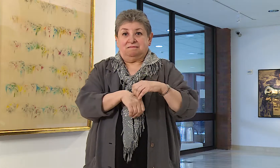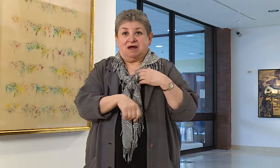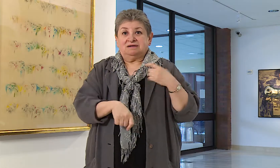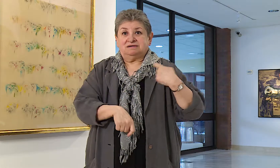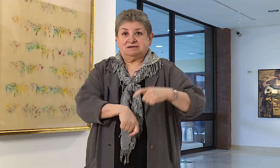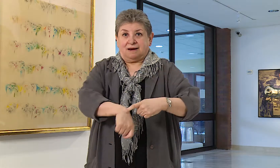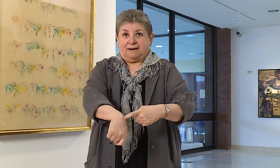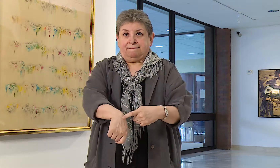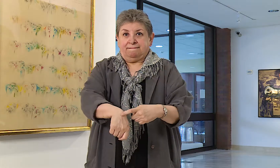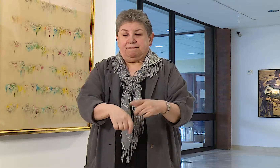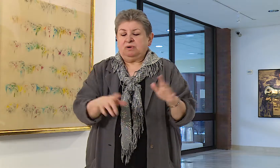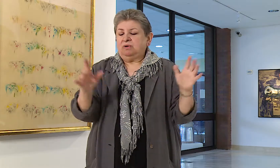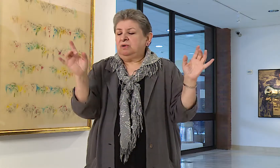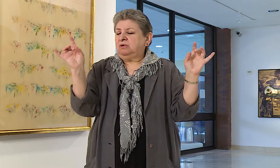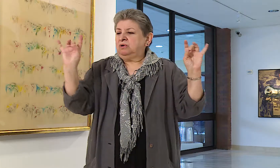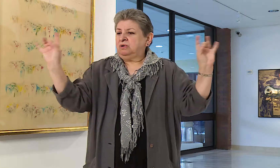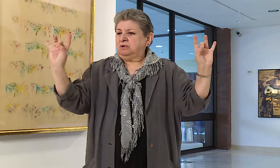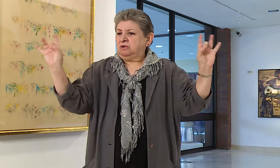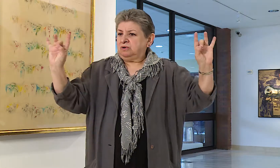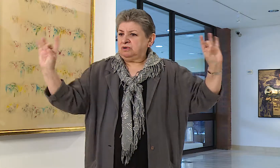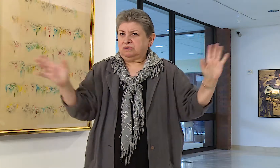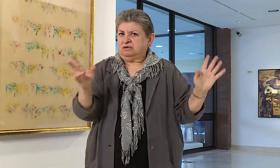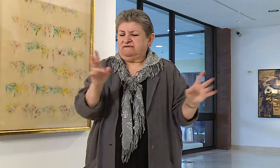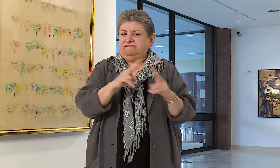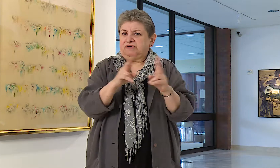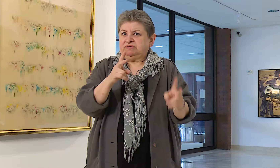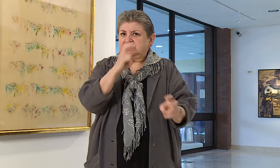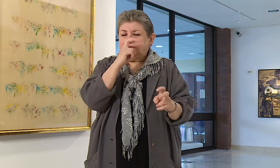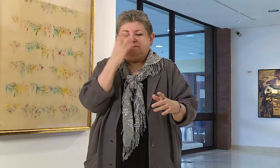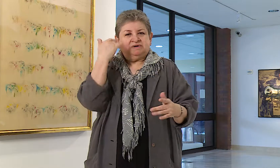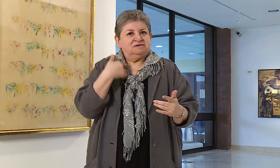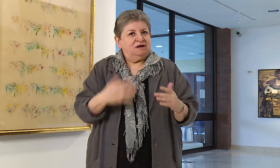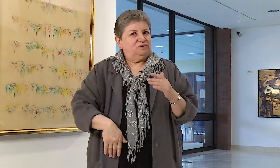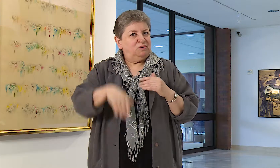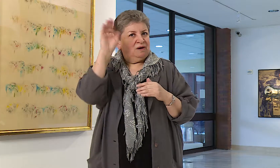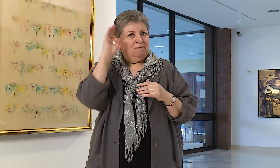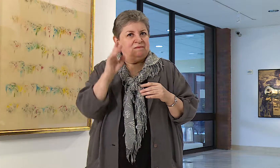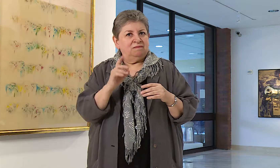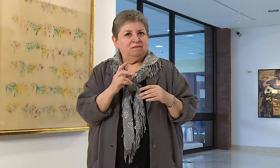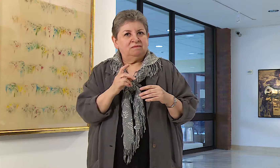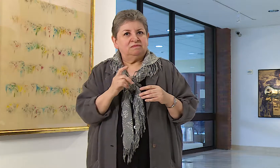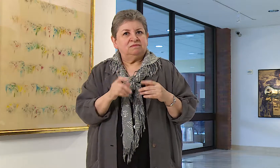fingerspelling and American Sign Language were strictly forbidden.